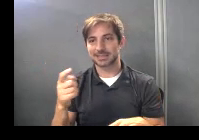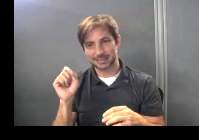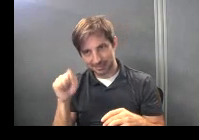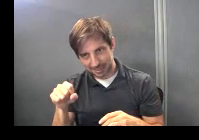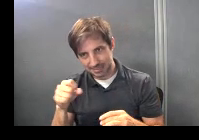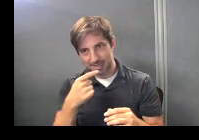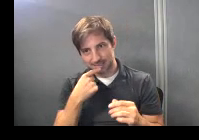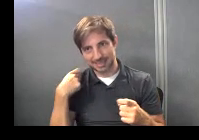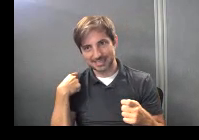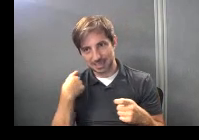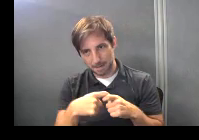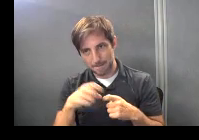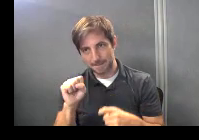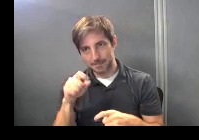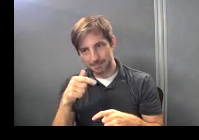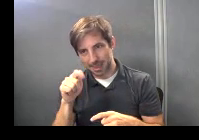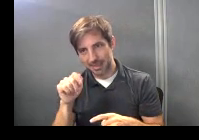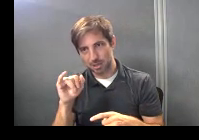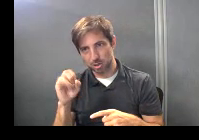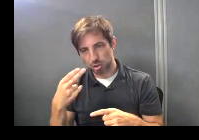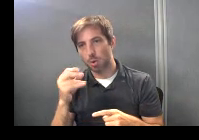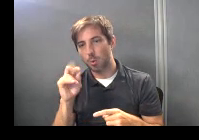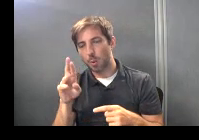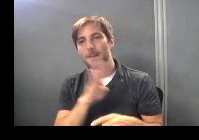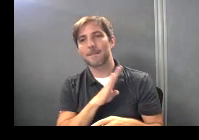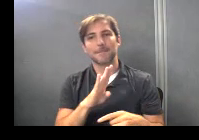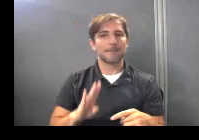THOSE ARE THE LANGUAGES WE ARE LOOKING FOR. DO SOME RESEARCH.